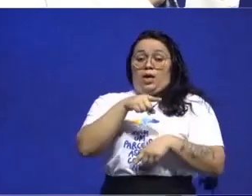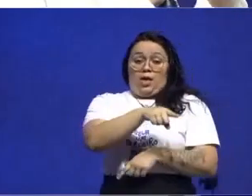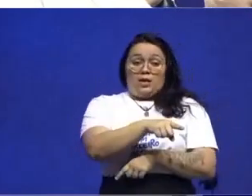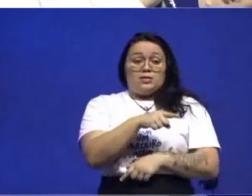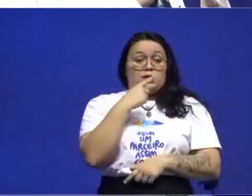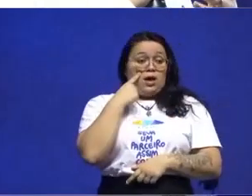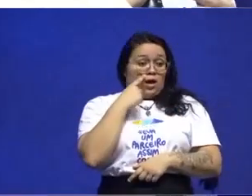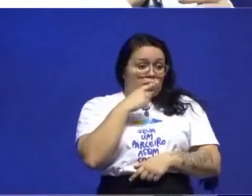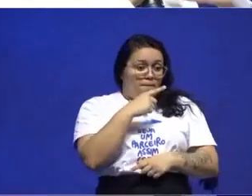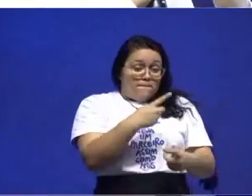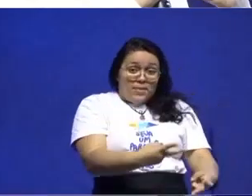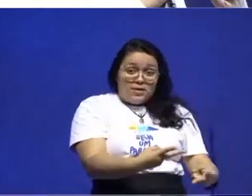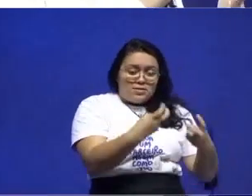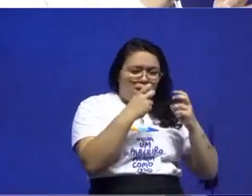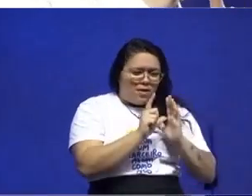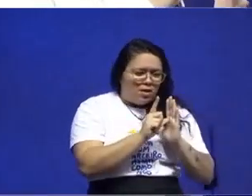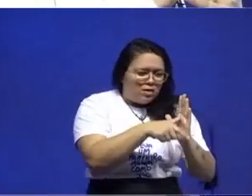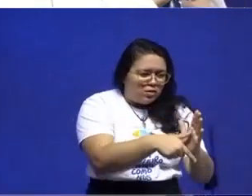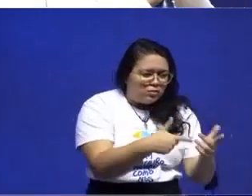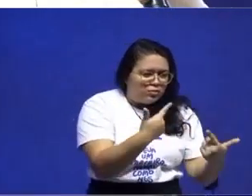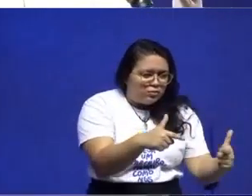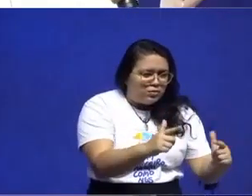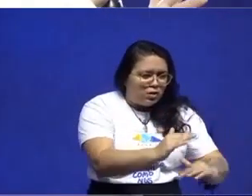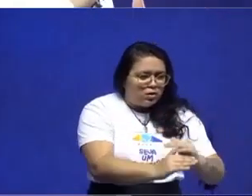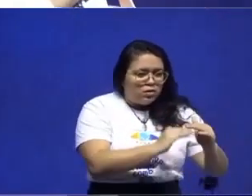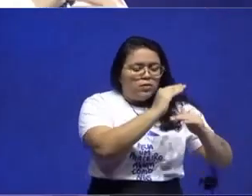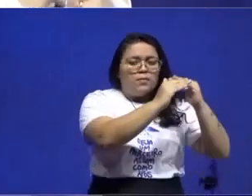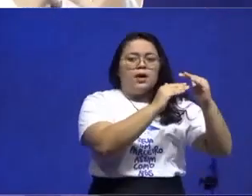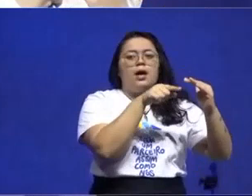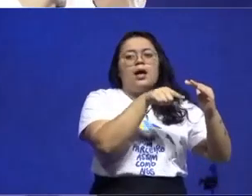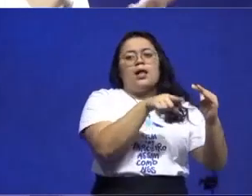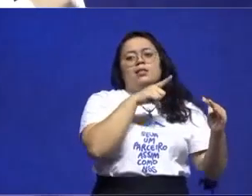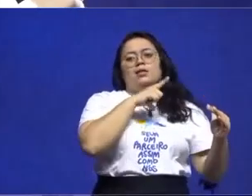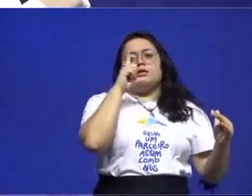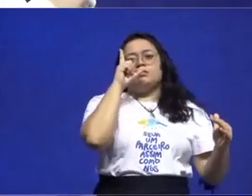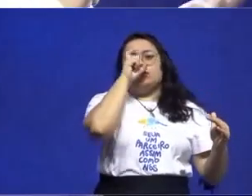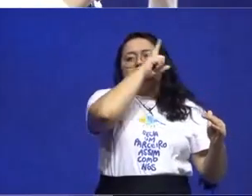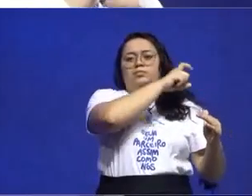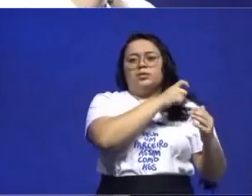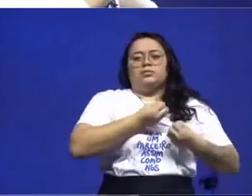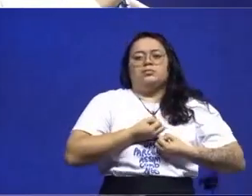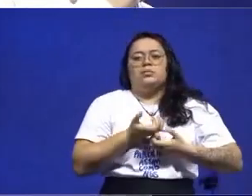suspected neurodevelopmental delay has this difficulty expressing himself in a non-verbal way